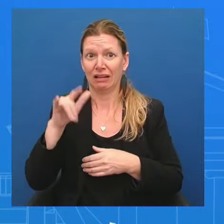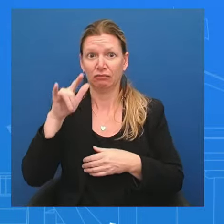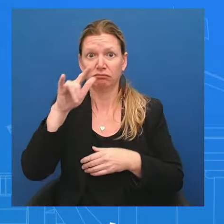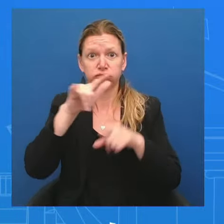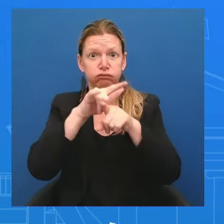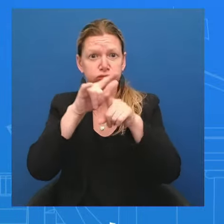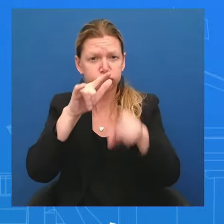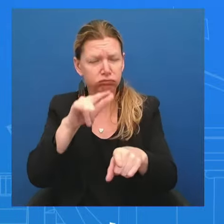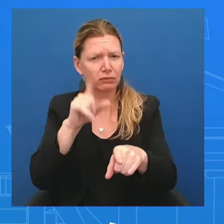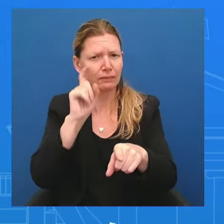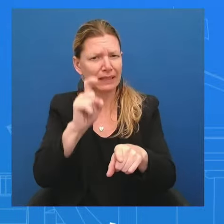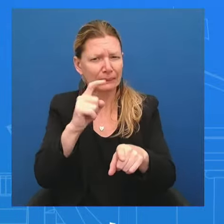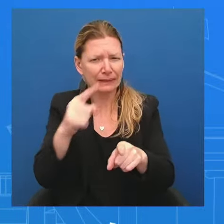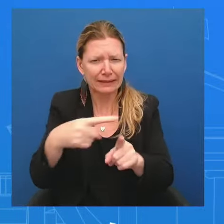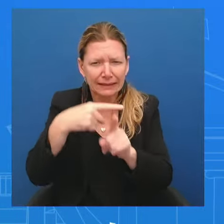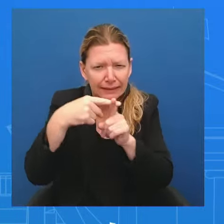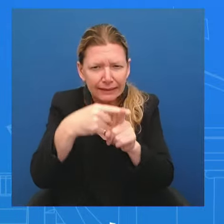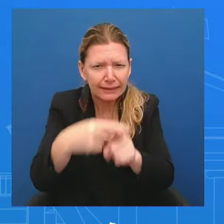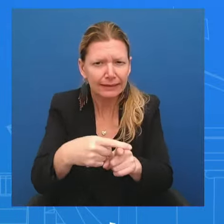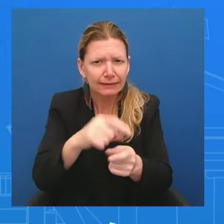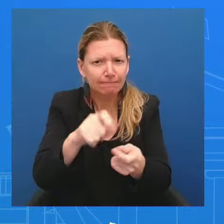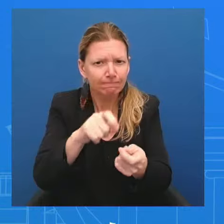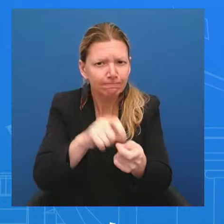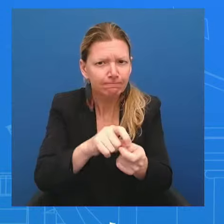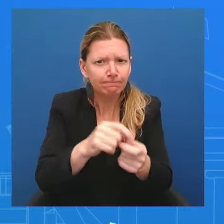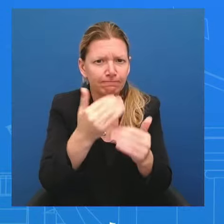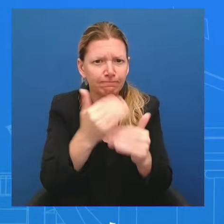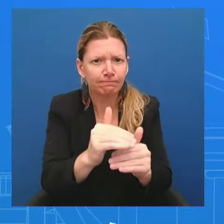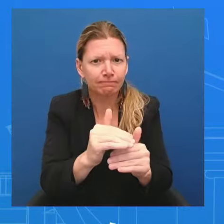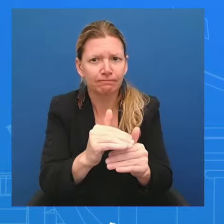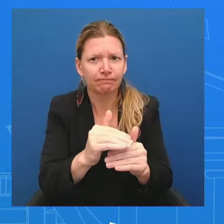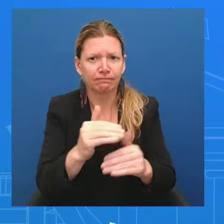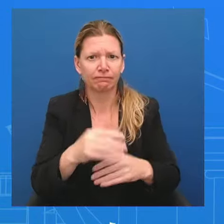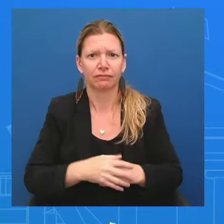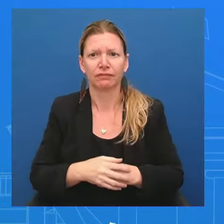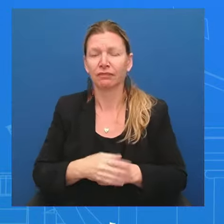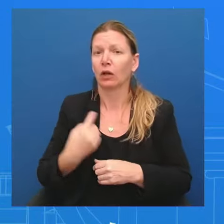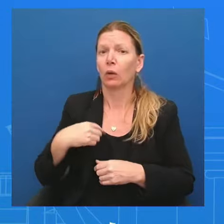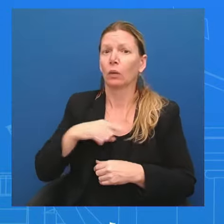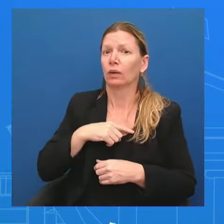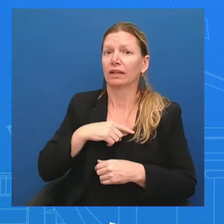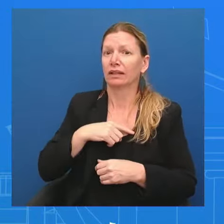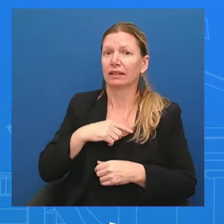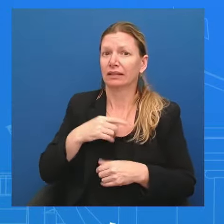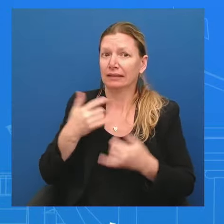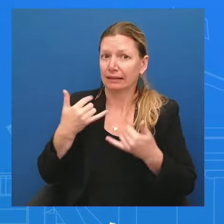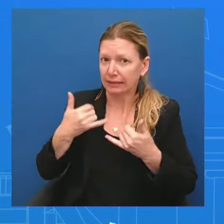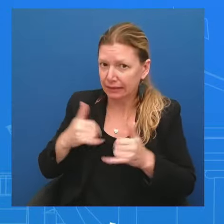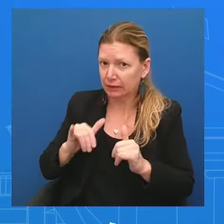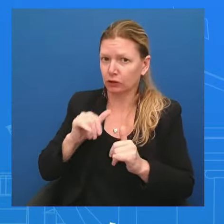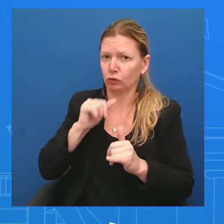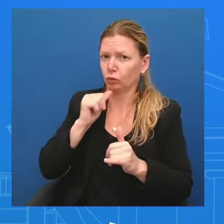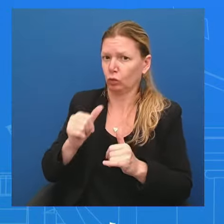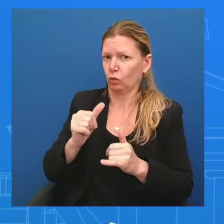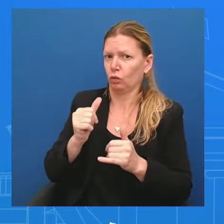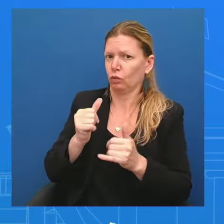that a major ground operation in Rafah is warranted. We still don't want to see the Israelis, as we say, smash into Rafah with large units